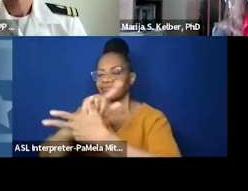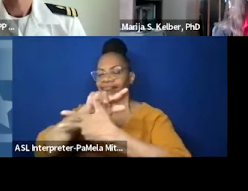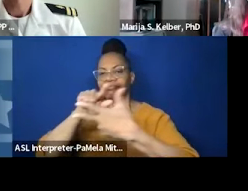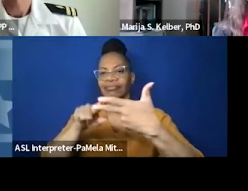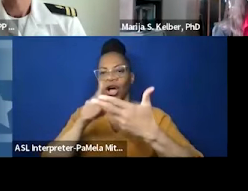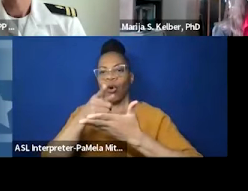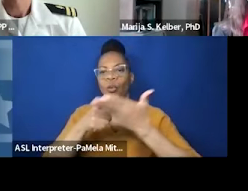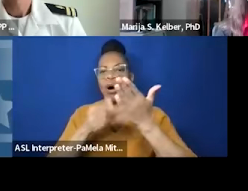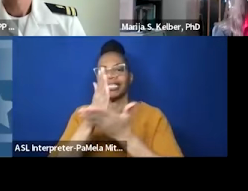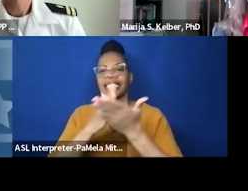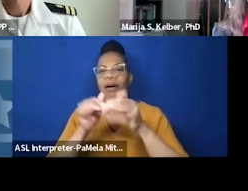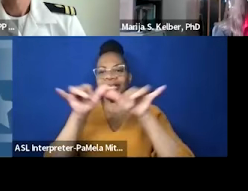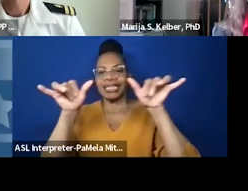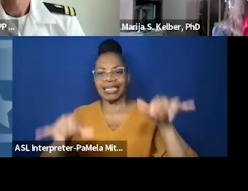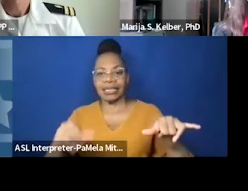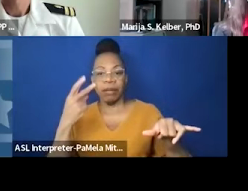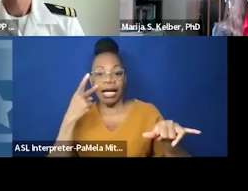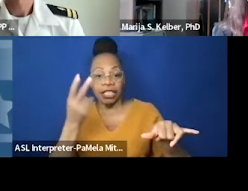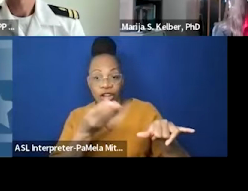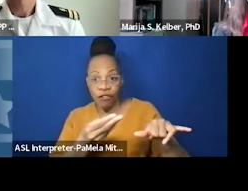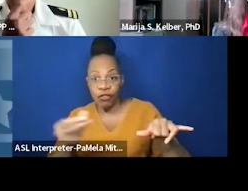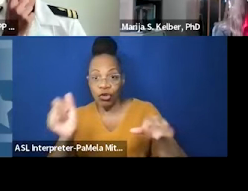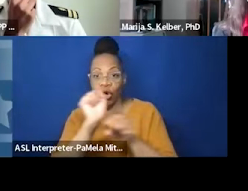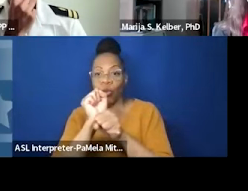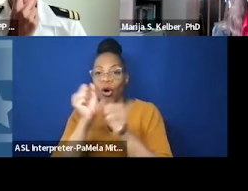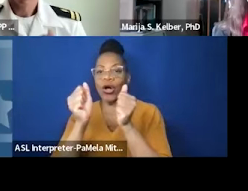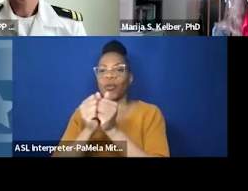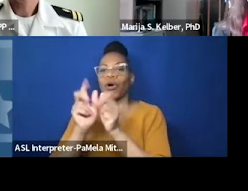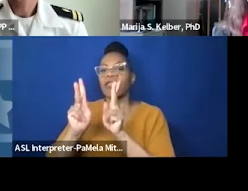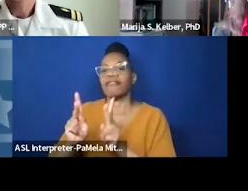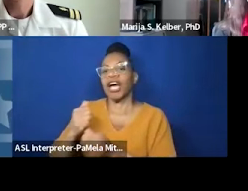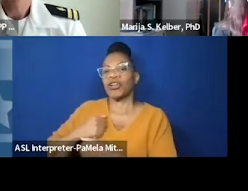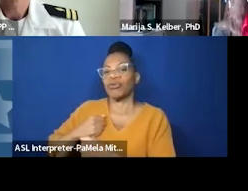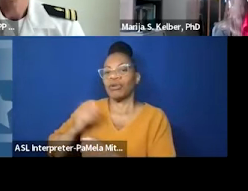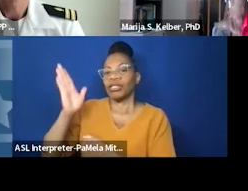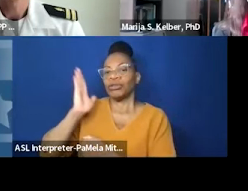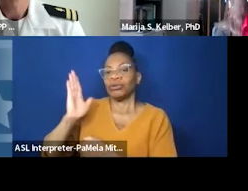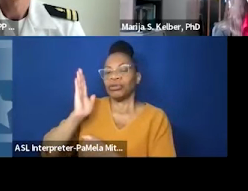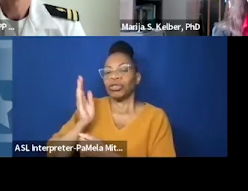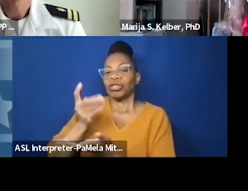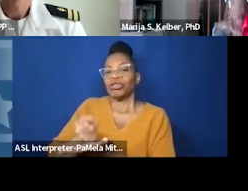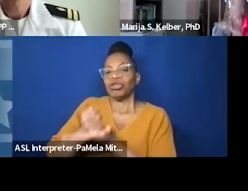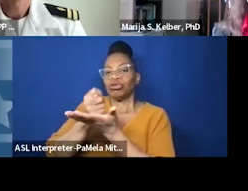I see a number of you work with Veteran Treatment Courts. Veteran Treatment Courts have been around since 2008.